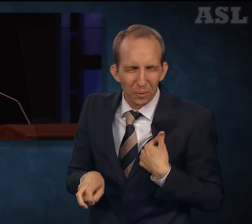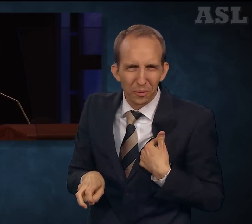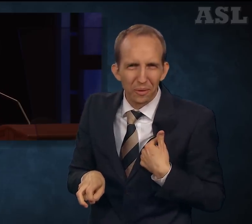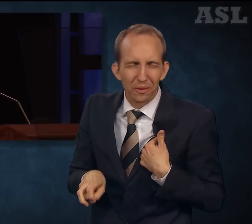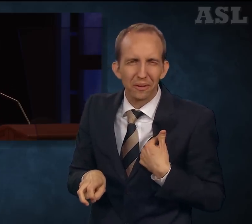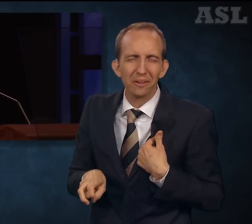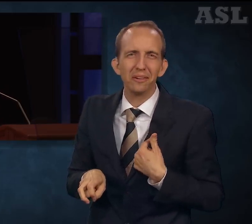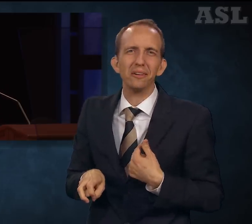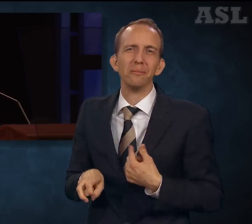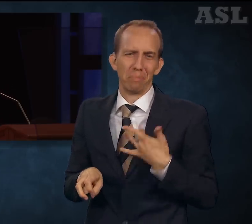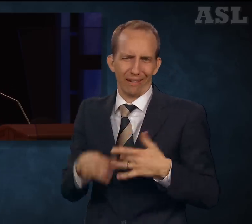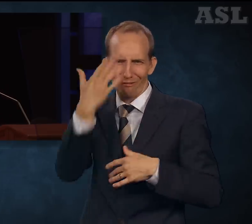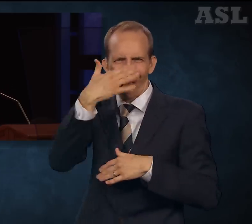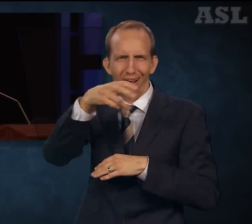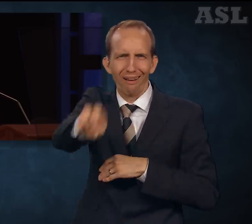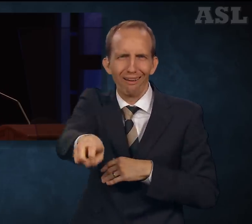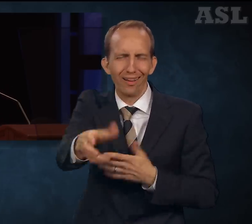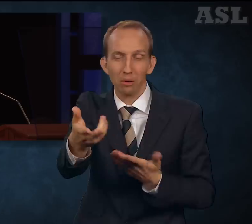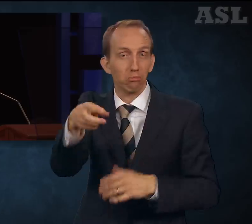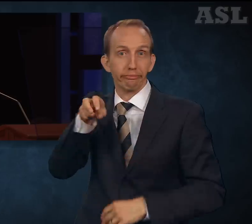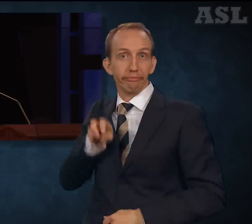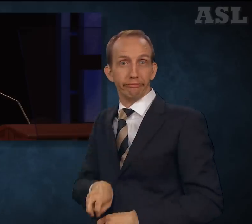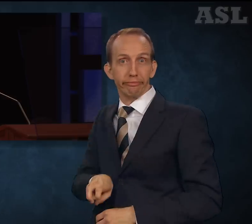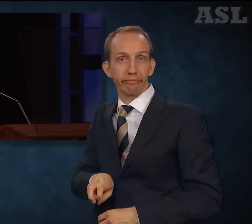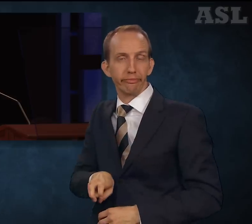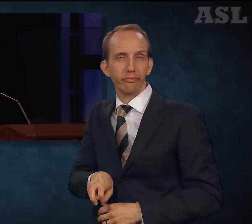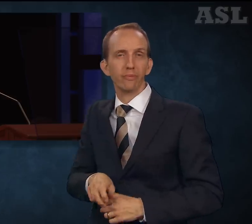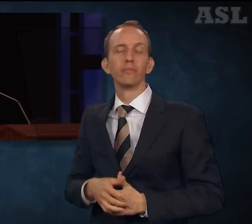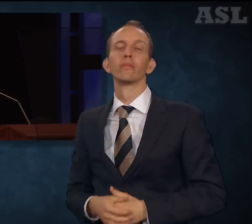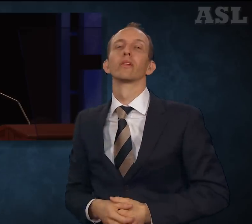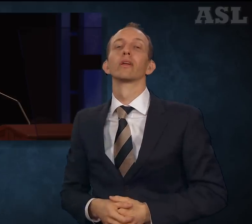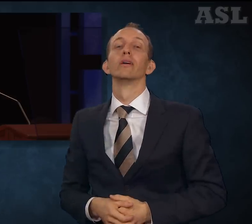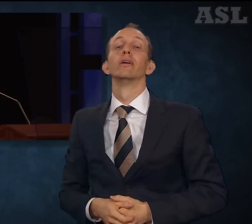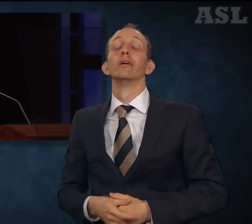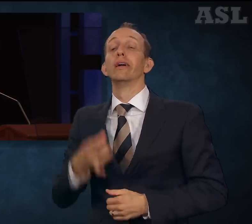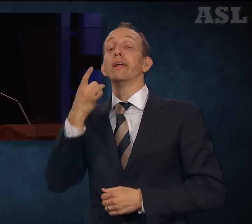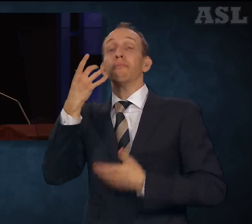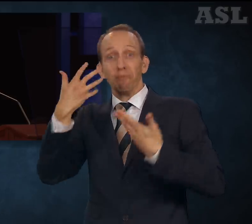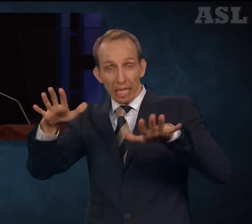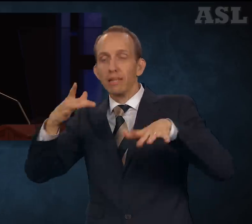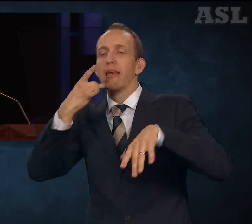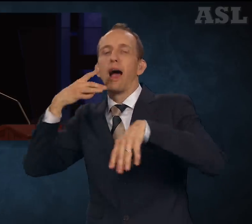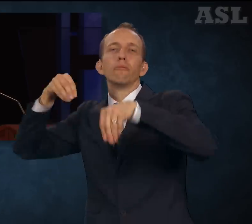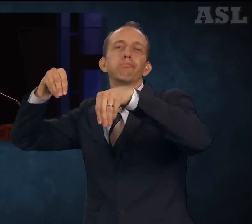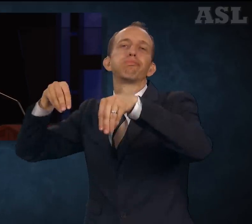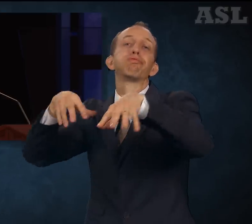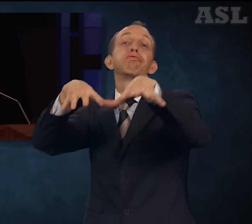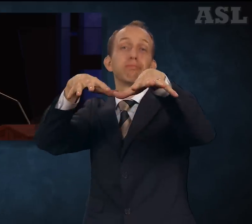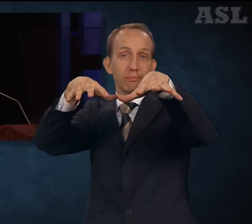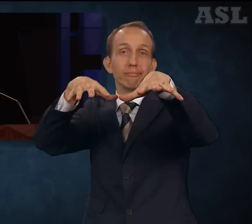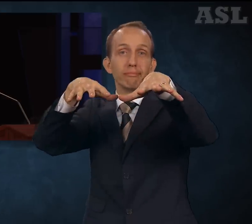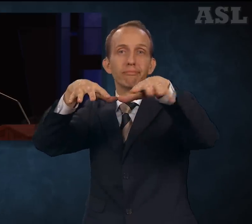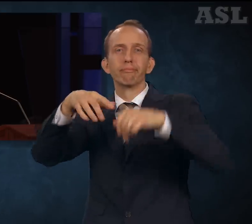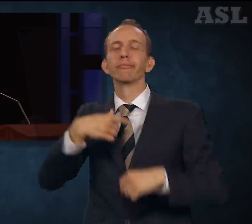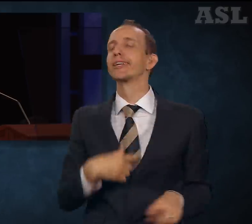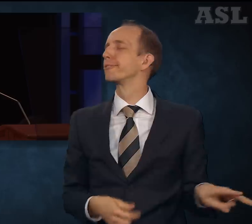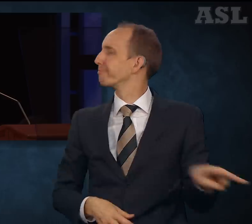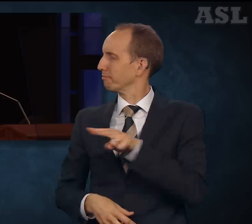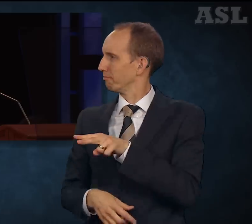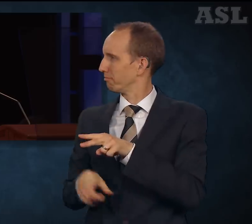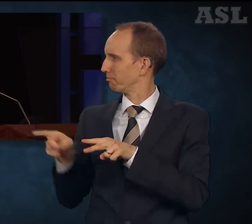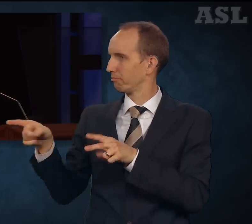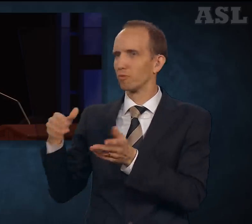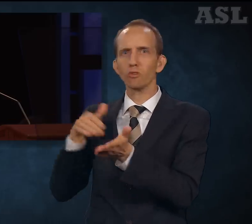ROOM--A PLACE WHERE I WOULD